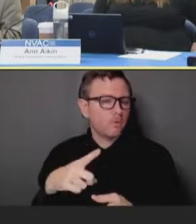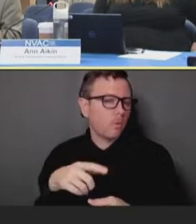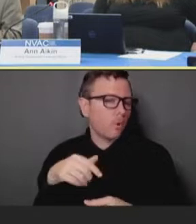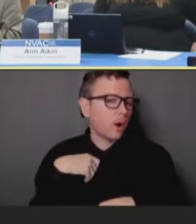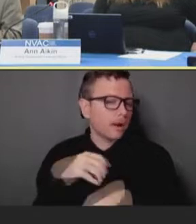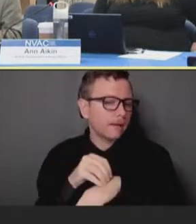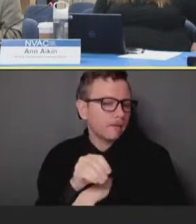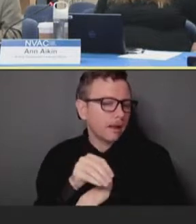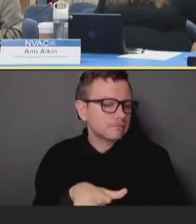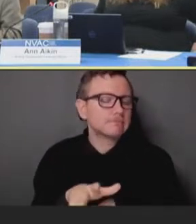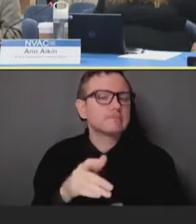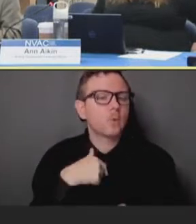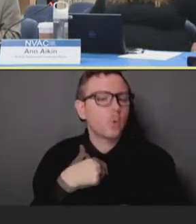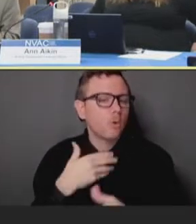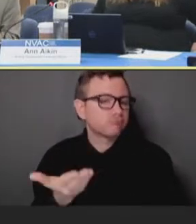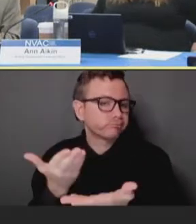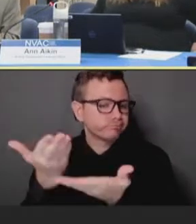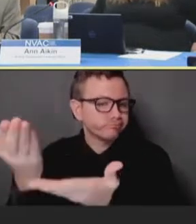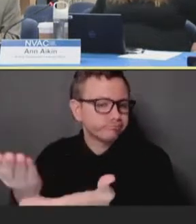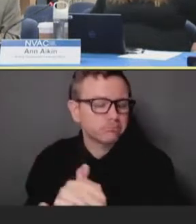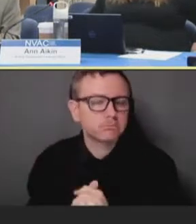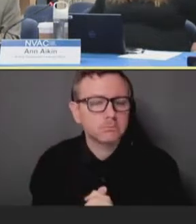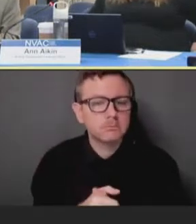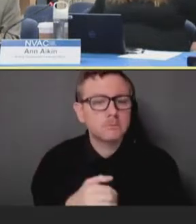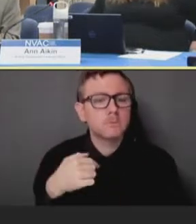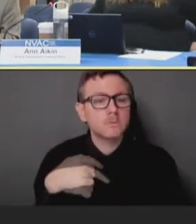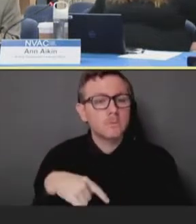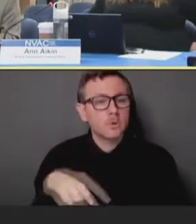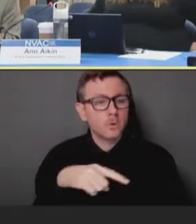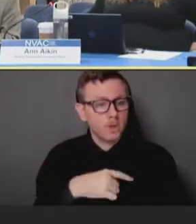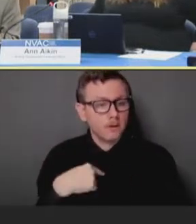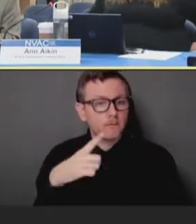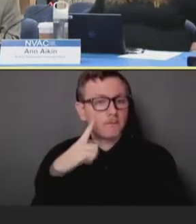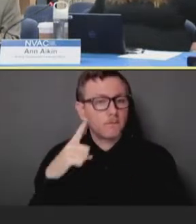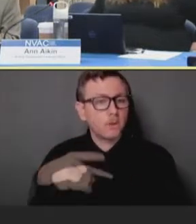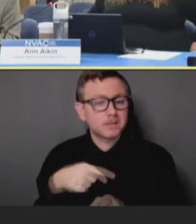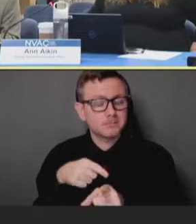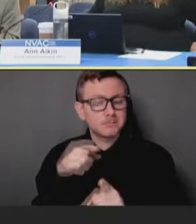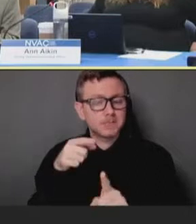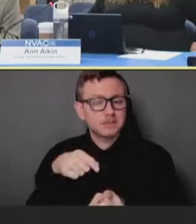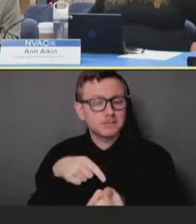The voting members are special government employees and are therefore subject to conflict-of-interest